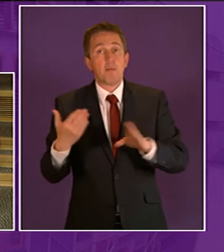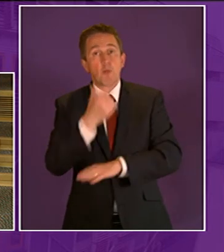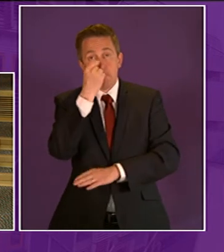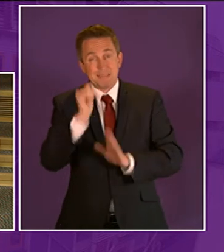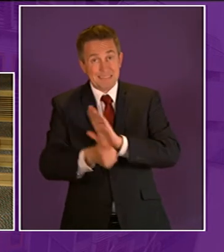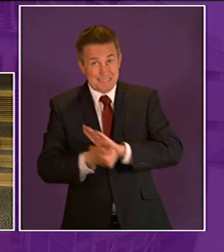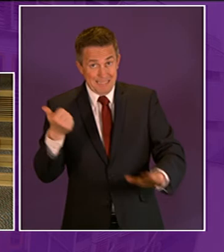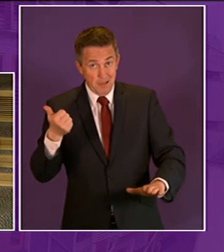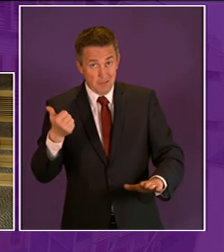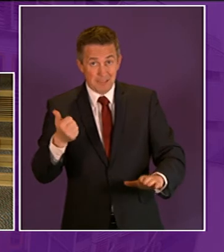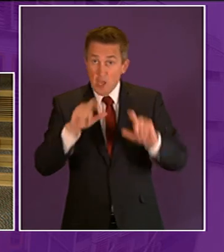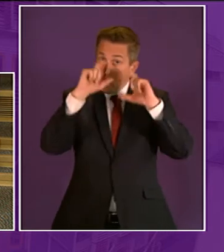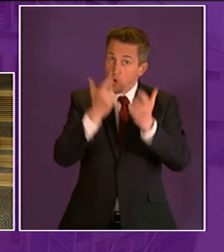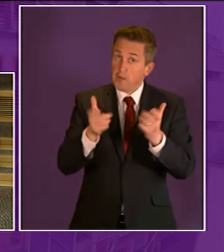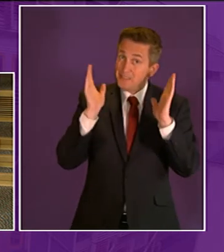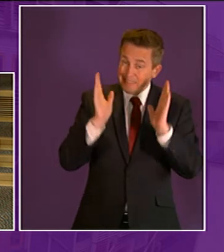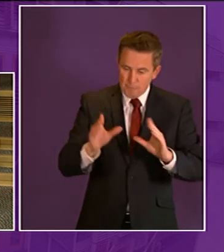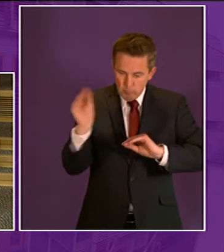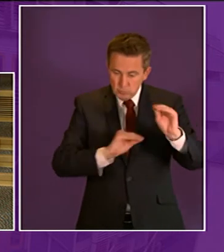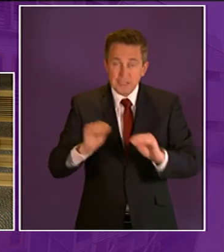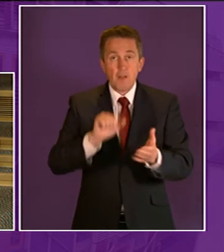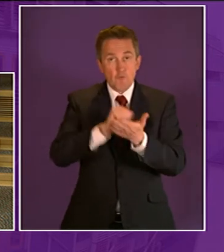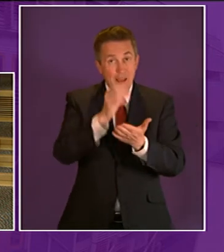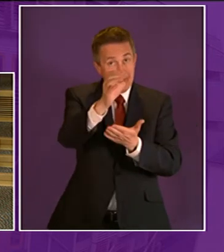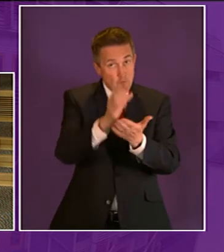Delivering the right curriculum in the right place has been critical to that development,